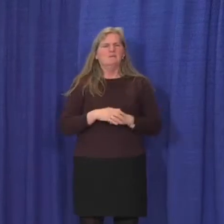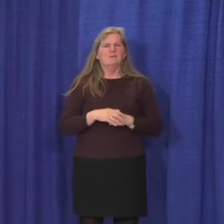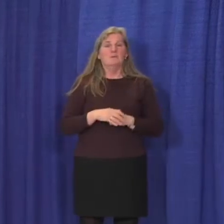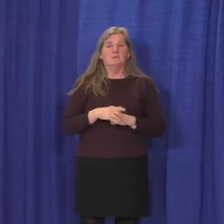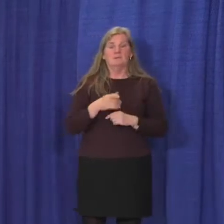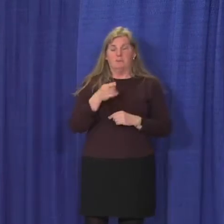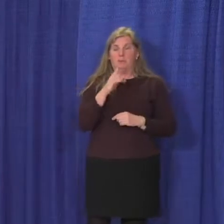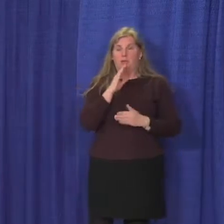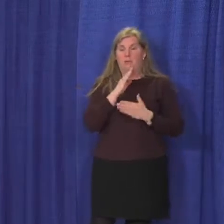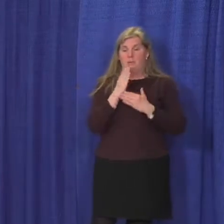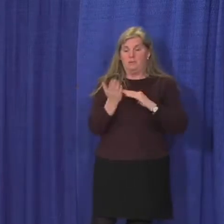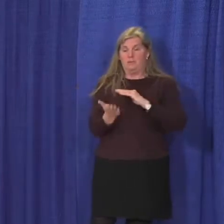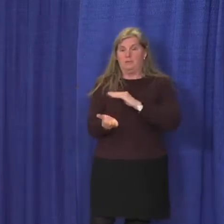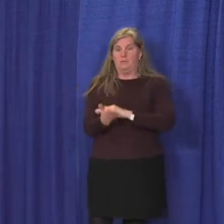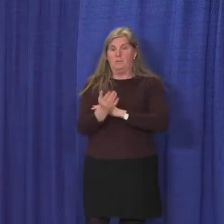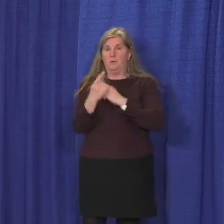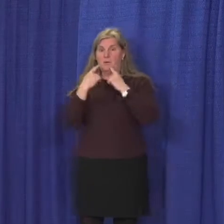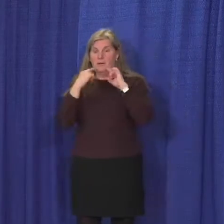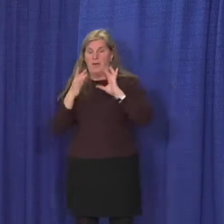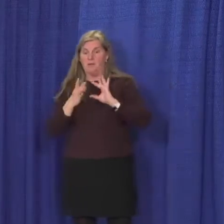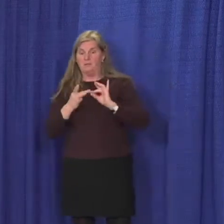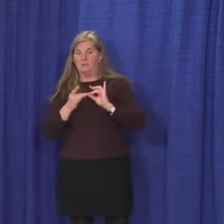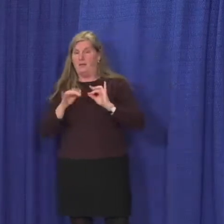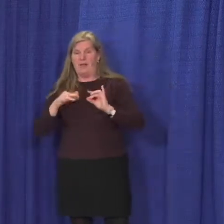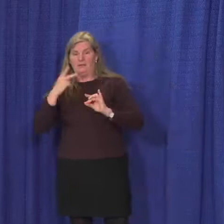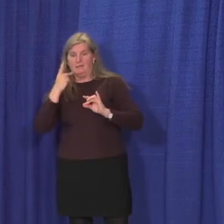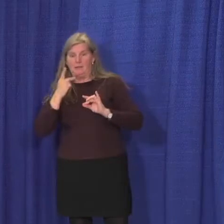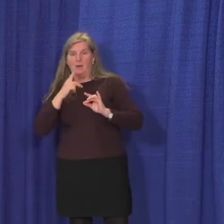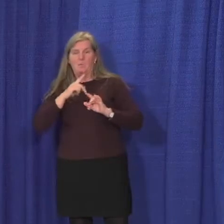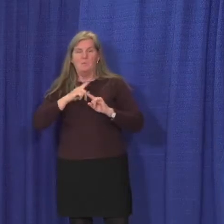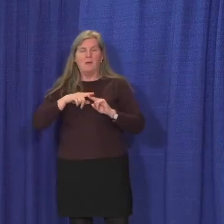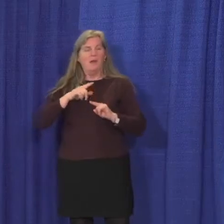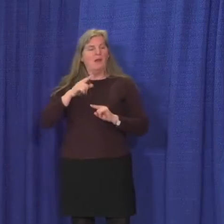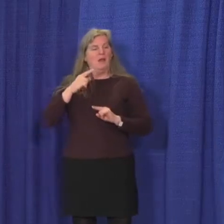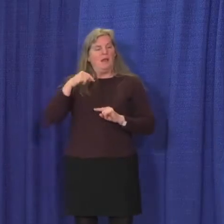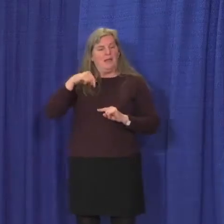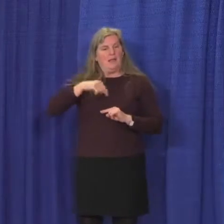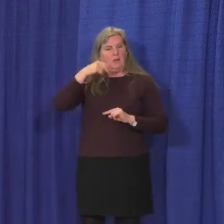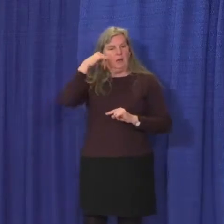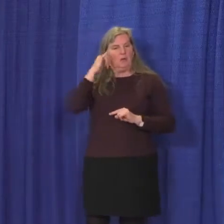I haven't yet seen the statement but as far as the concept goes I